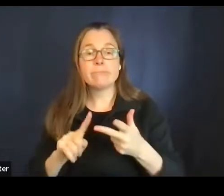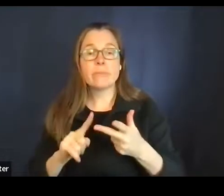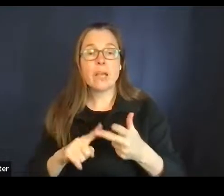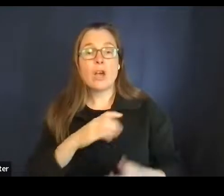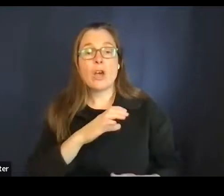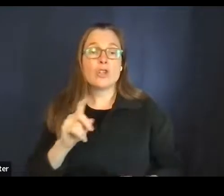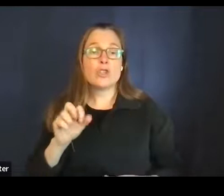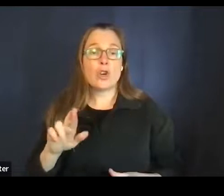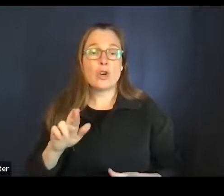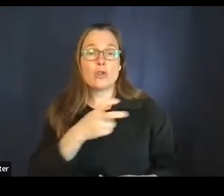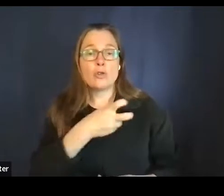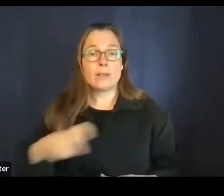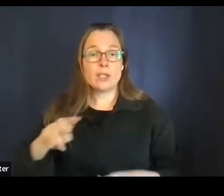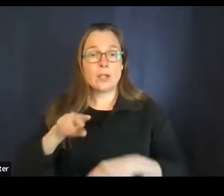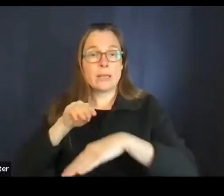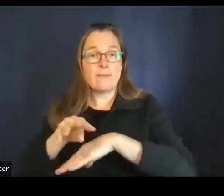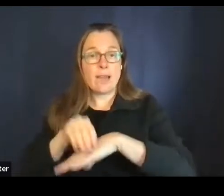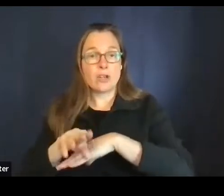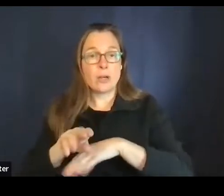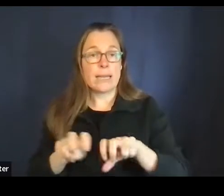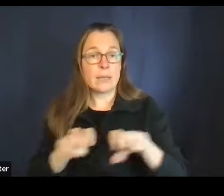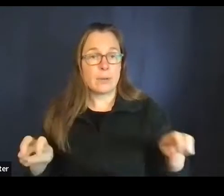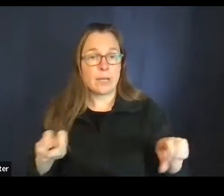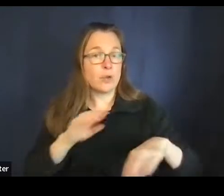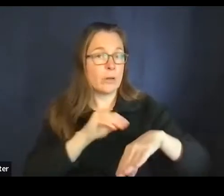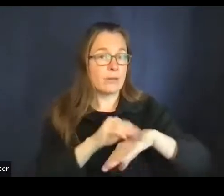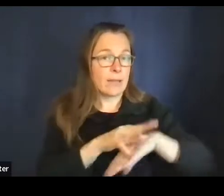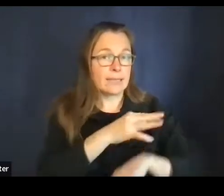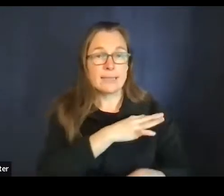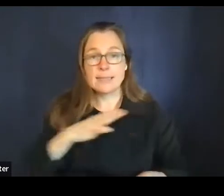to advise the staff and council on the overall process of transition.